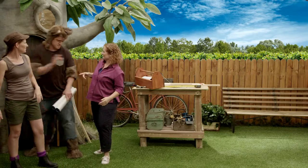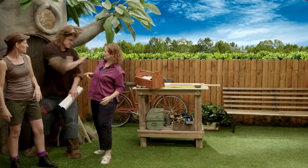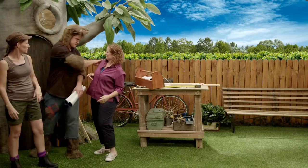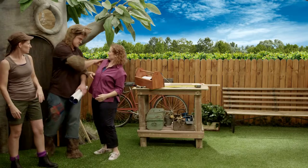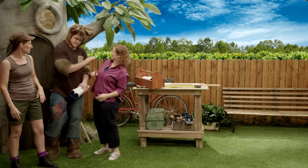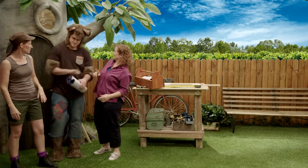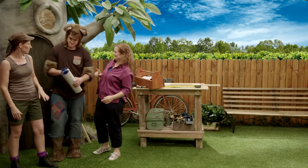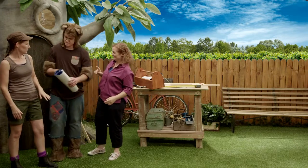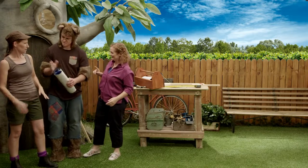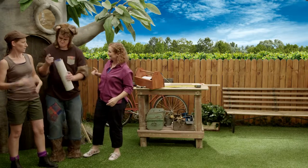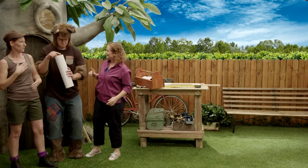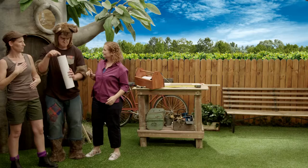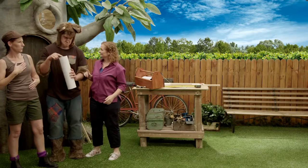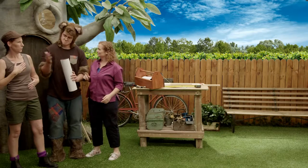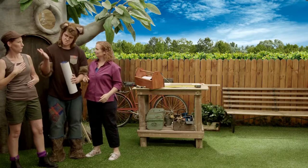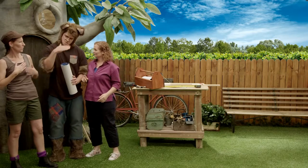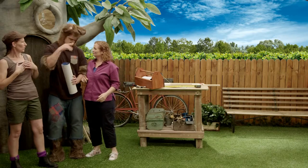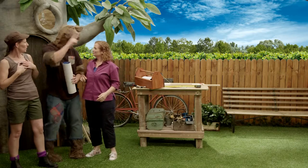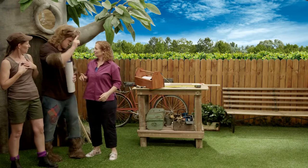Now, Amanda, Sally, come look what I’ve drawn up.